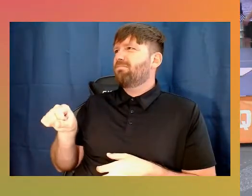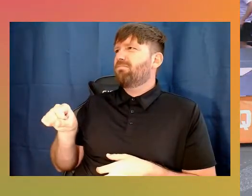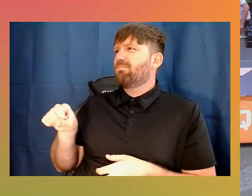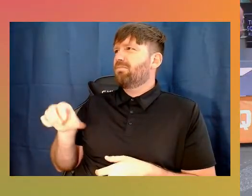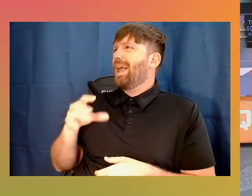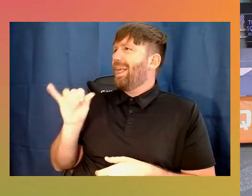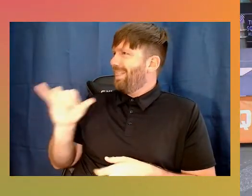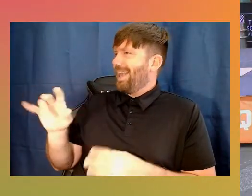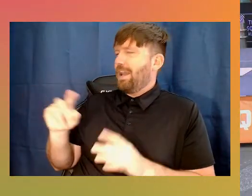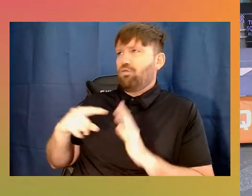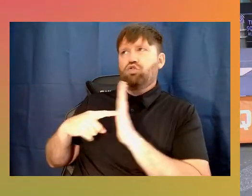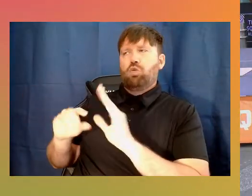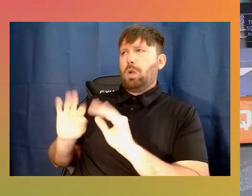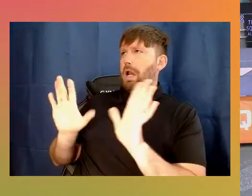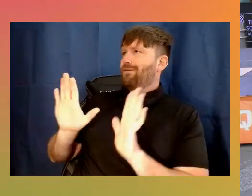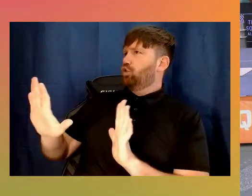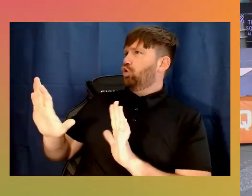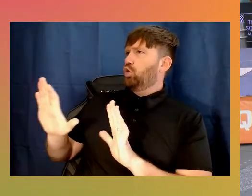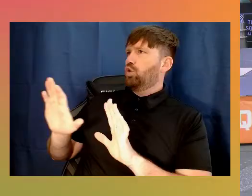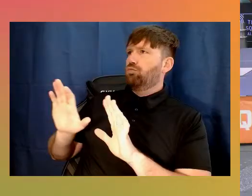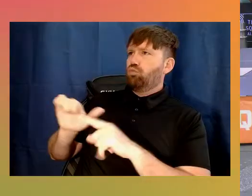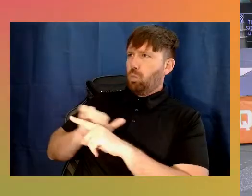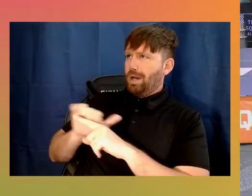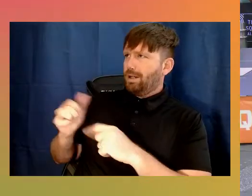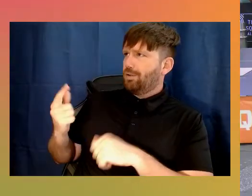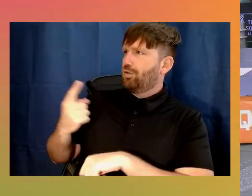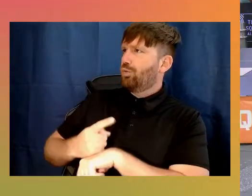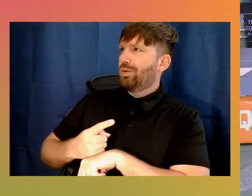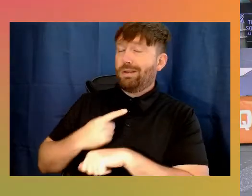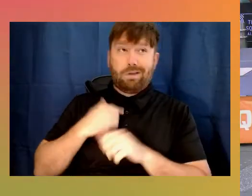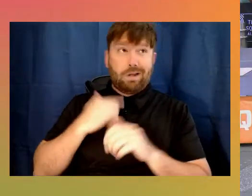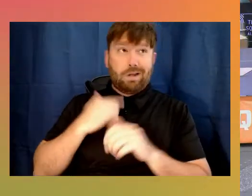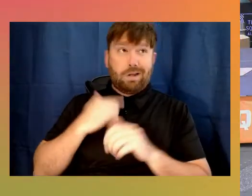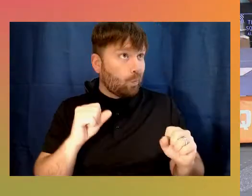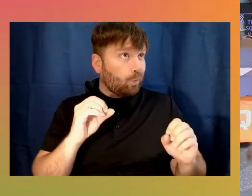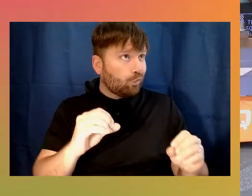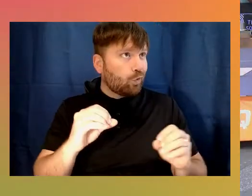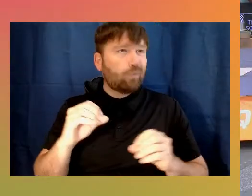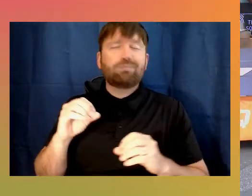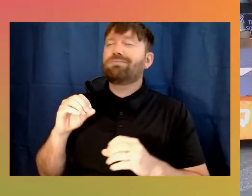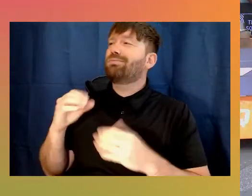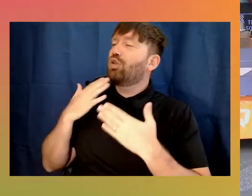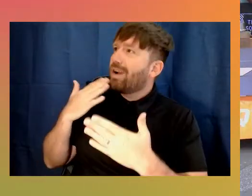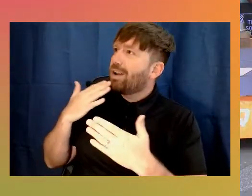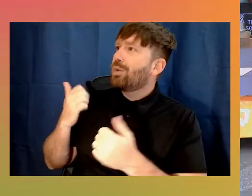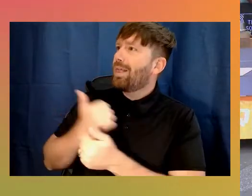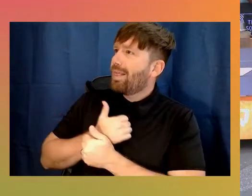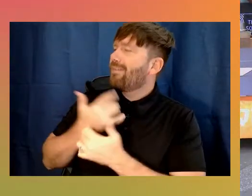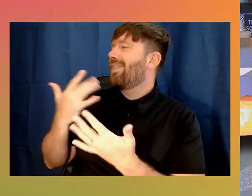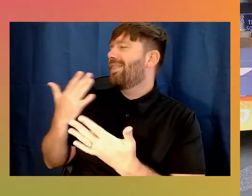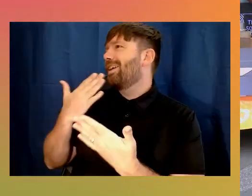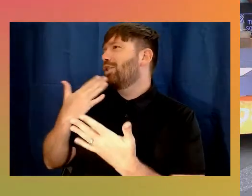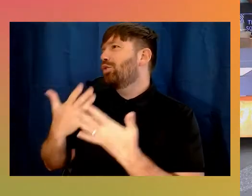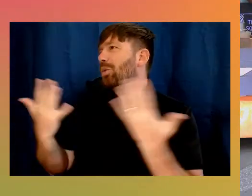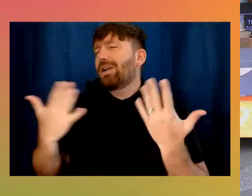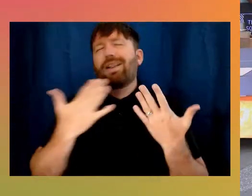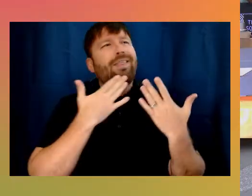YEAH. I HEAR THAT. WELL SAID. YEAH.